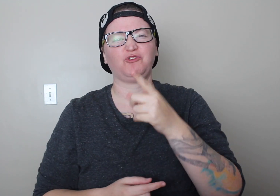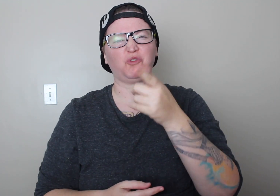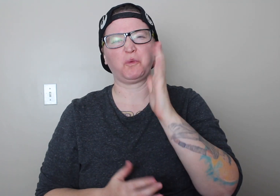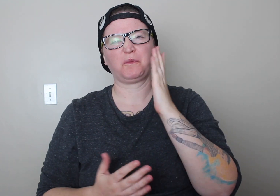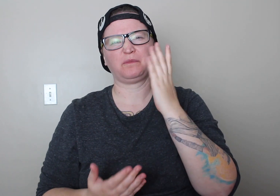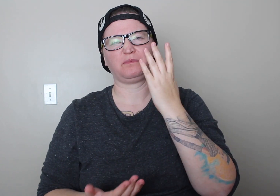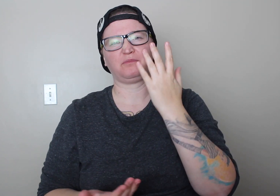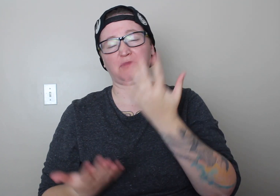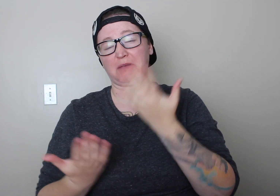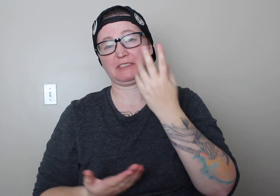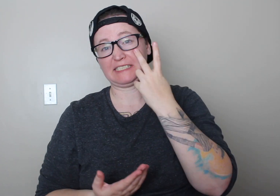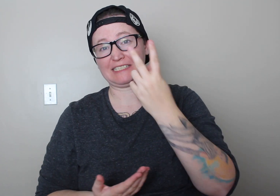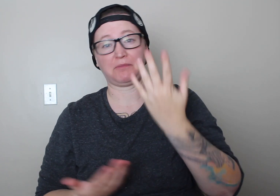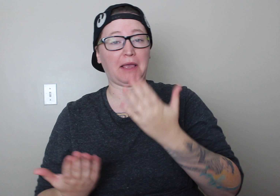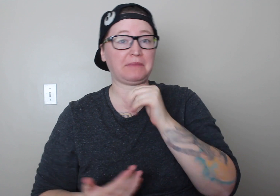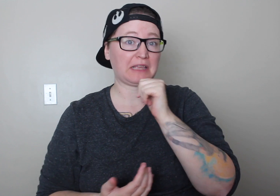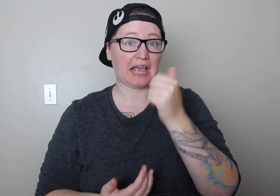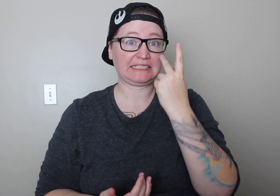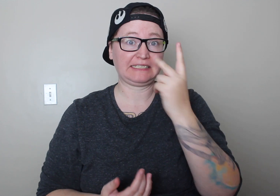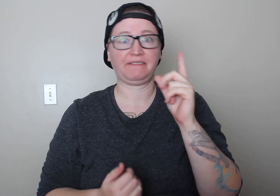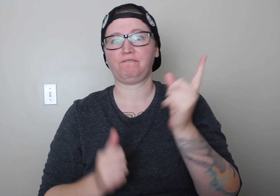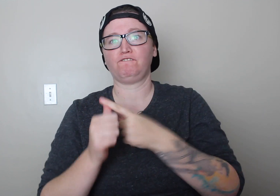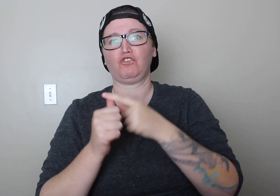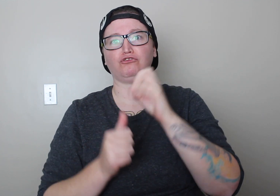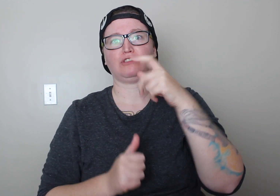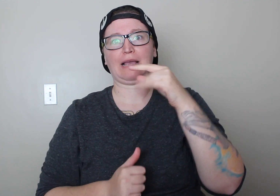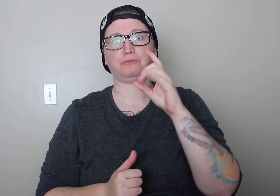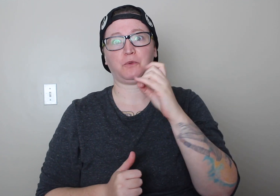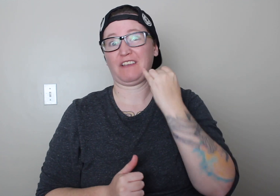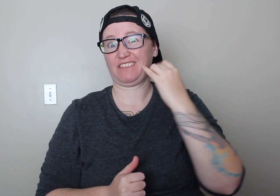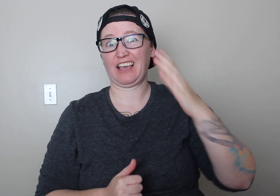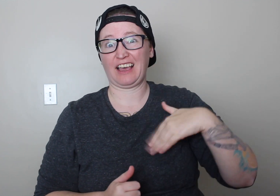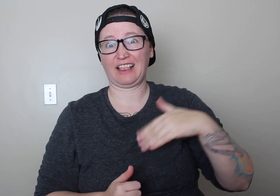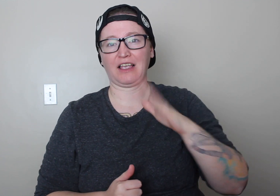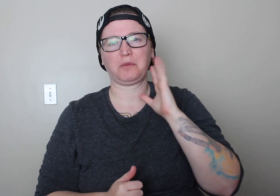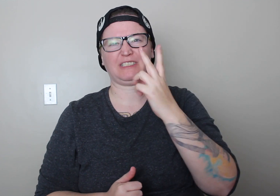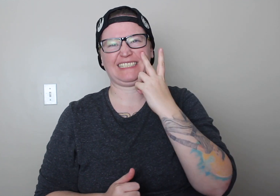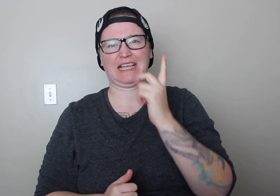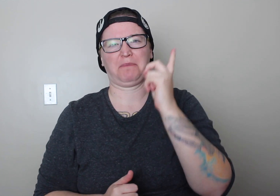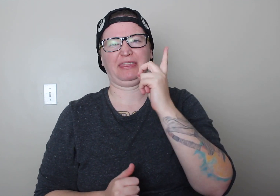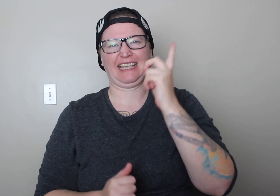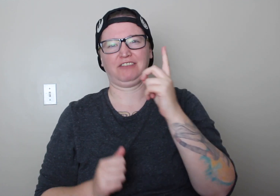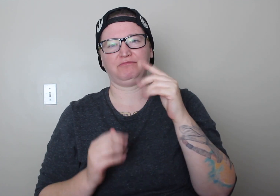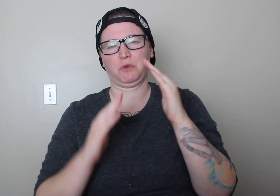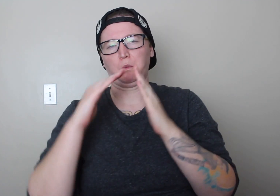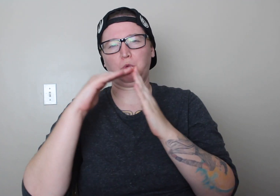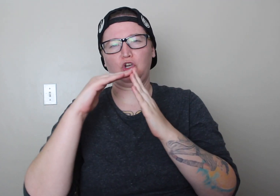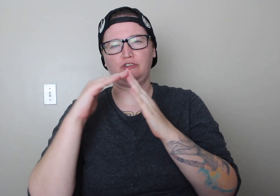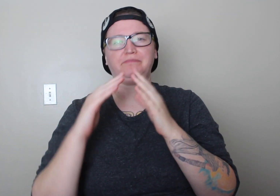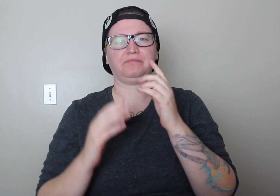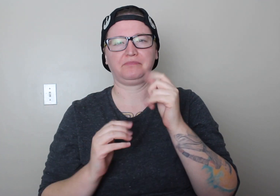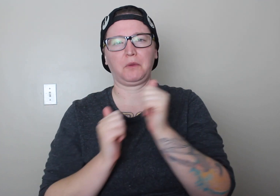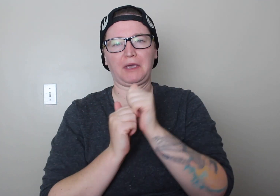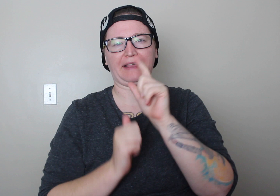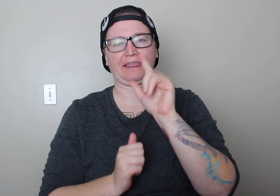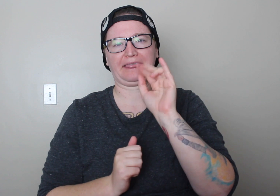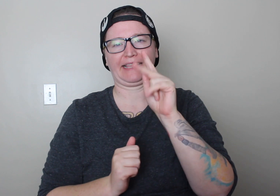I'm sure some of you might've seen the first episode, but if you have not then there is a link up there in the corner.